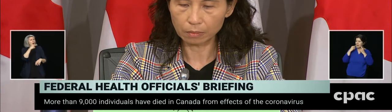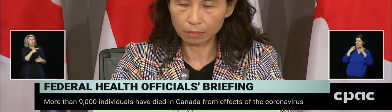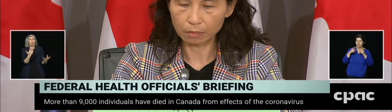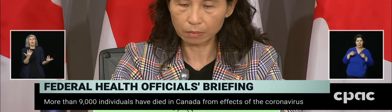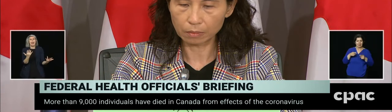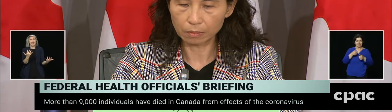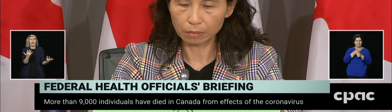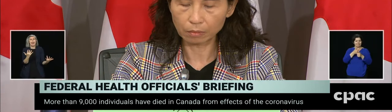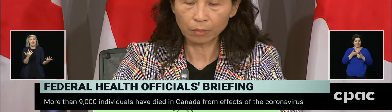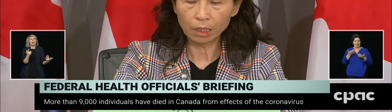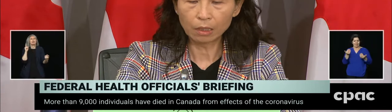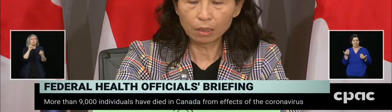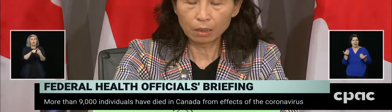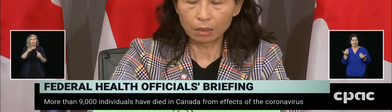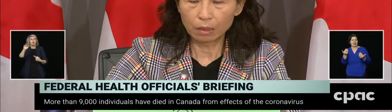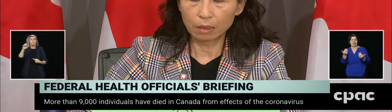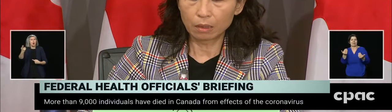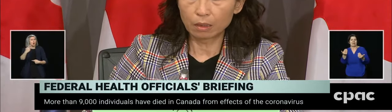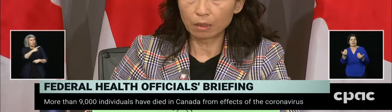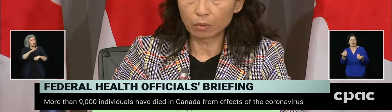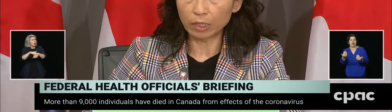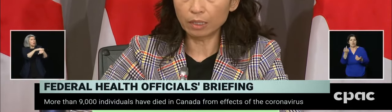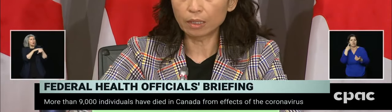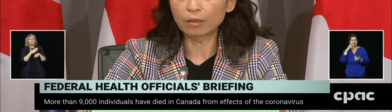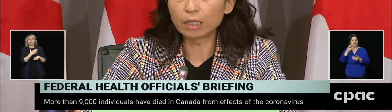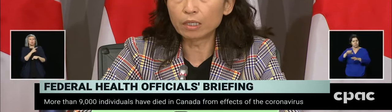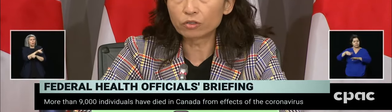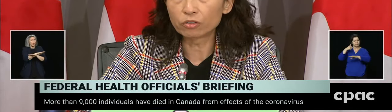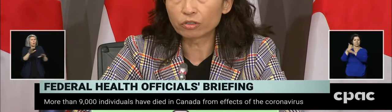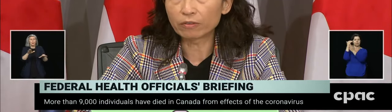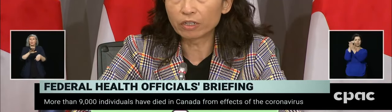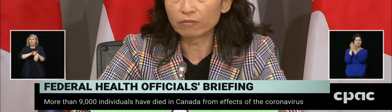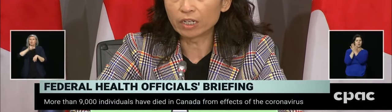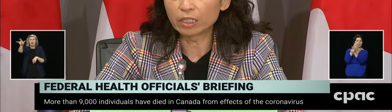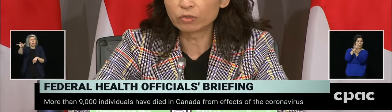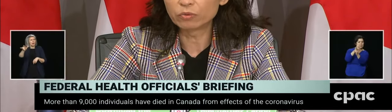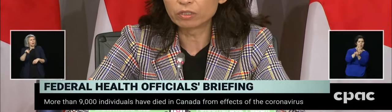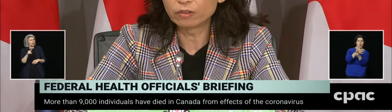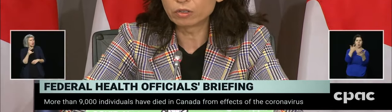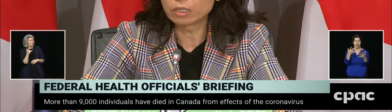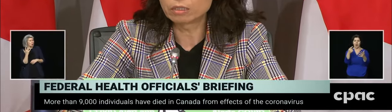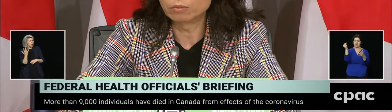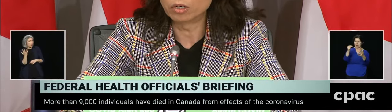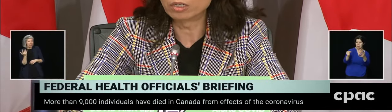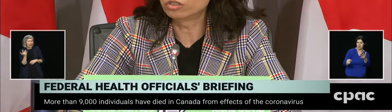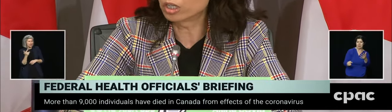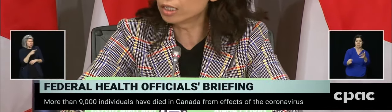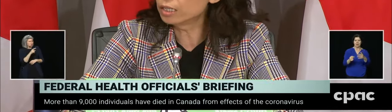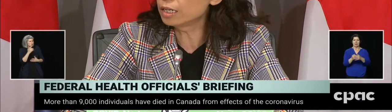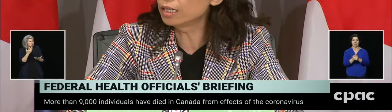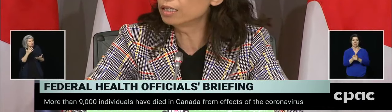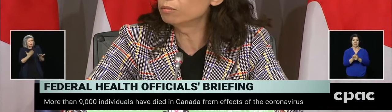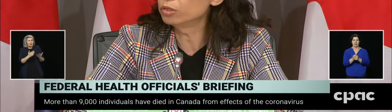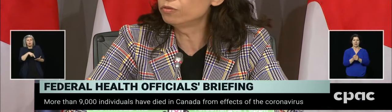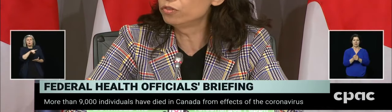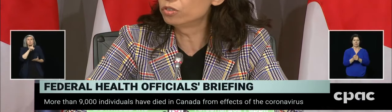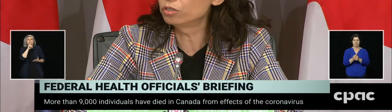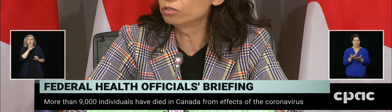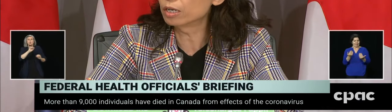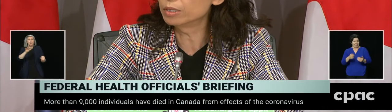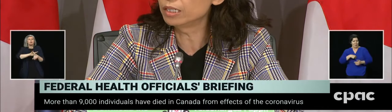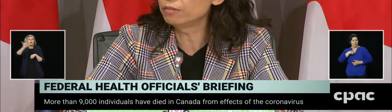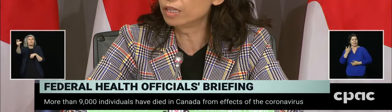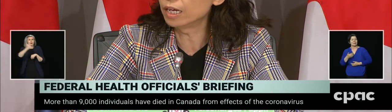WHEN THEY WERE RETURNING OR NOT